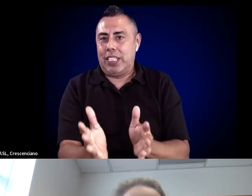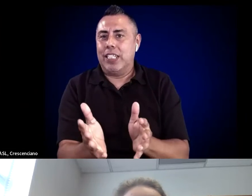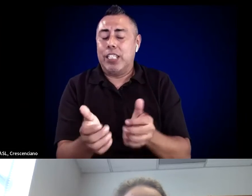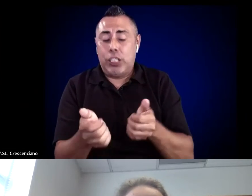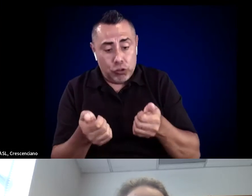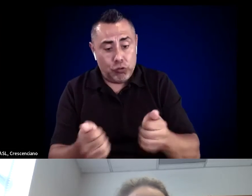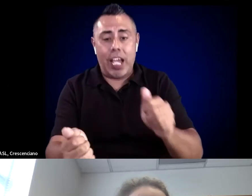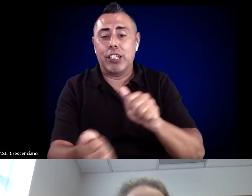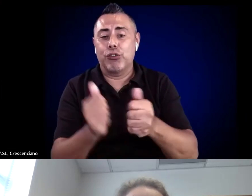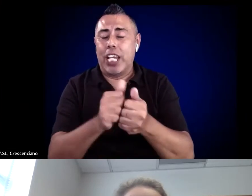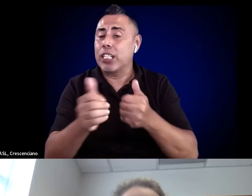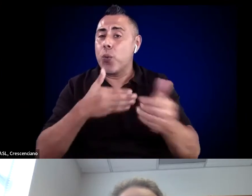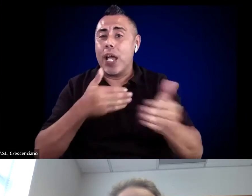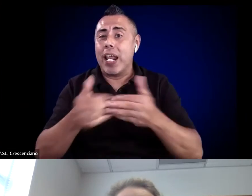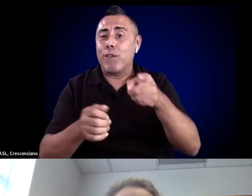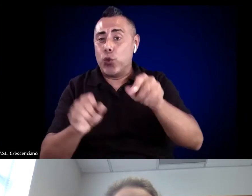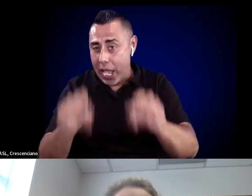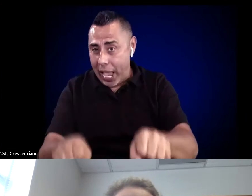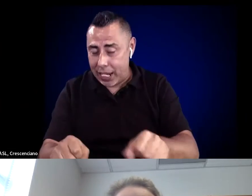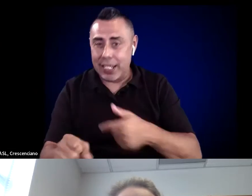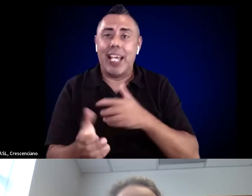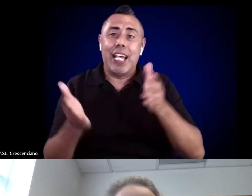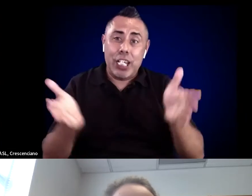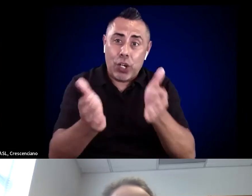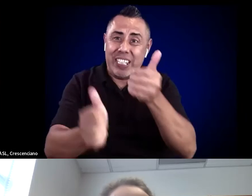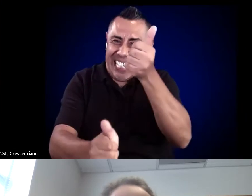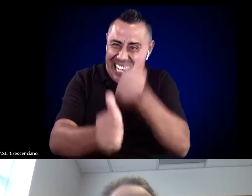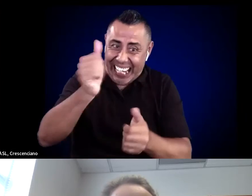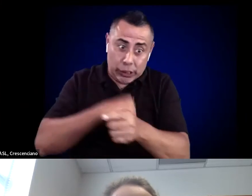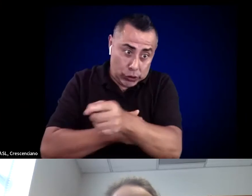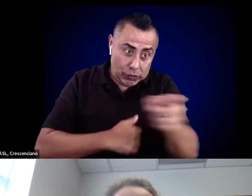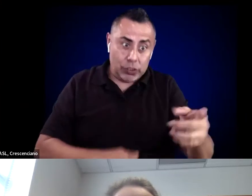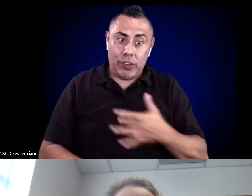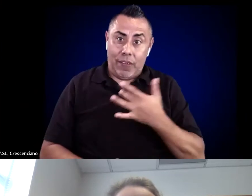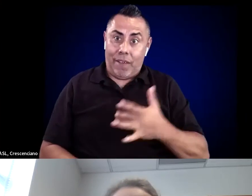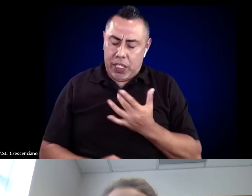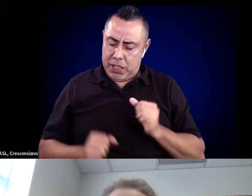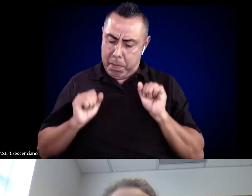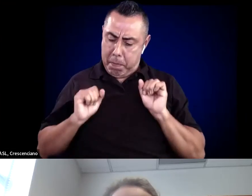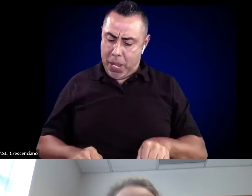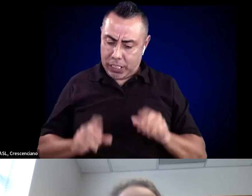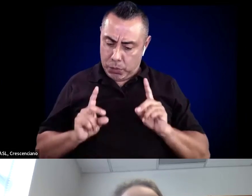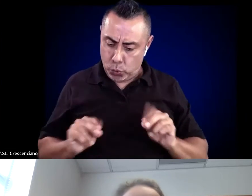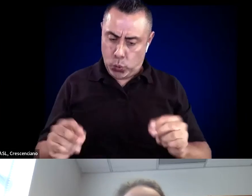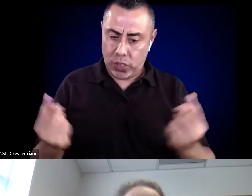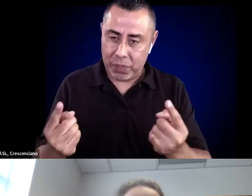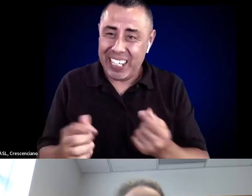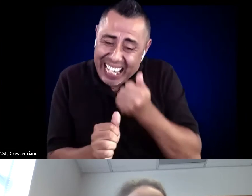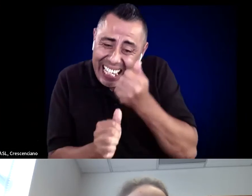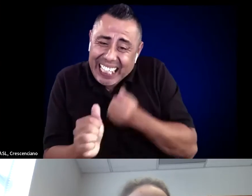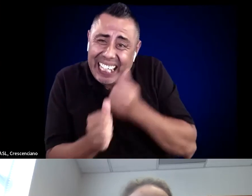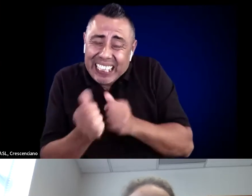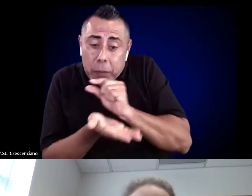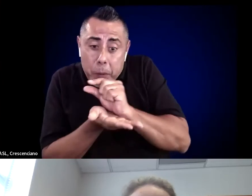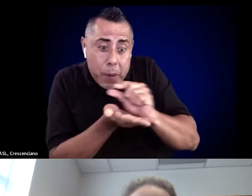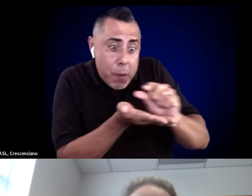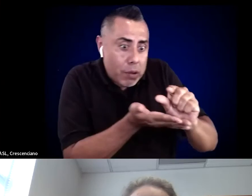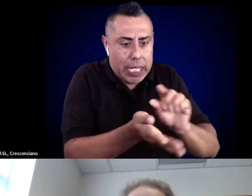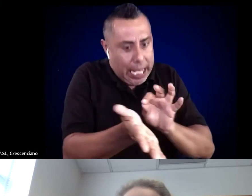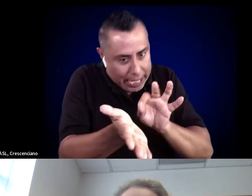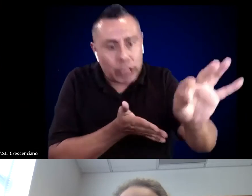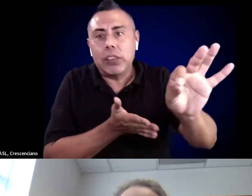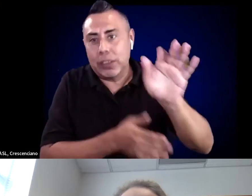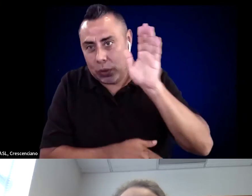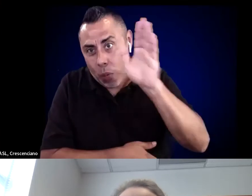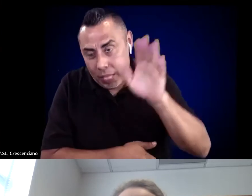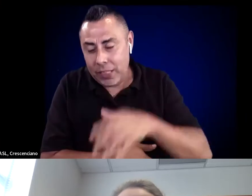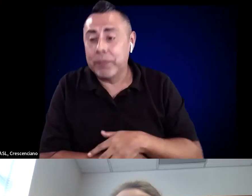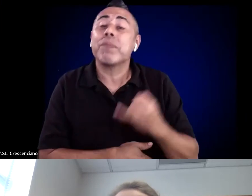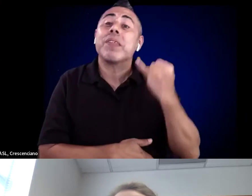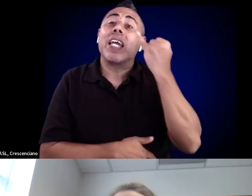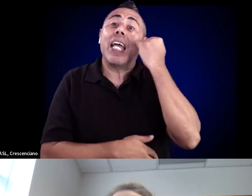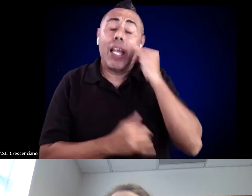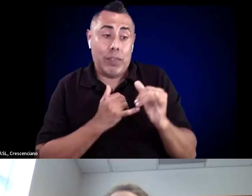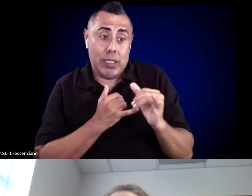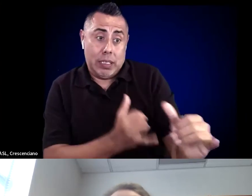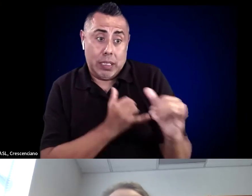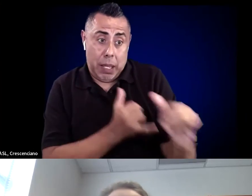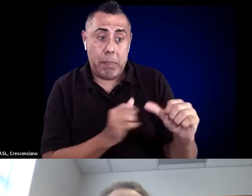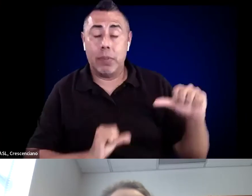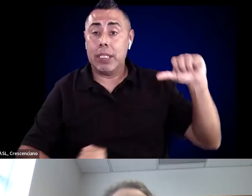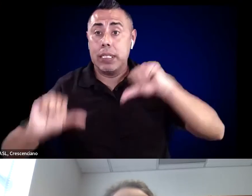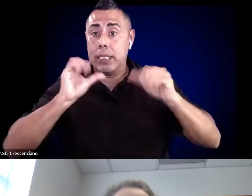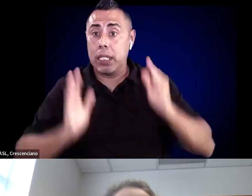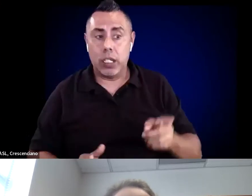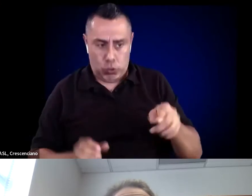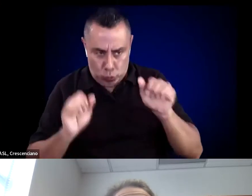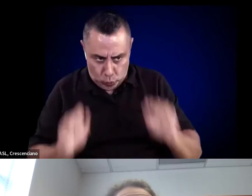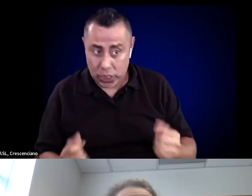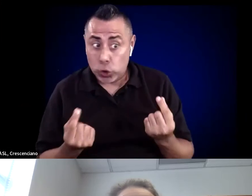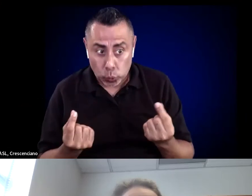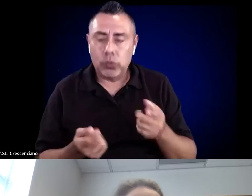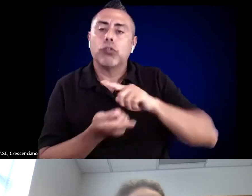Rebecca Tarvin (she/her): And so I encourage everyone to feel like they can do something, everything that everything counts. And so, if you're a scientist like me, I think those sorts of things include translating your scientific research.